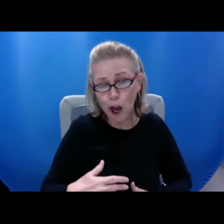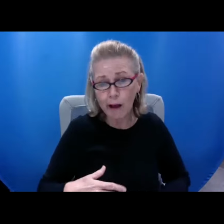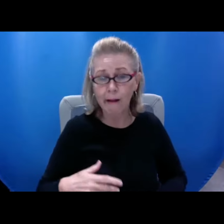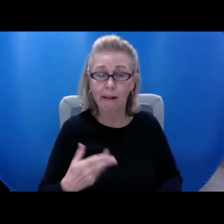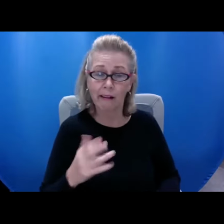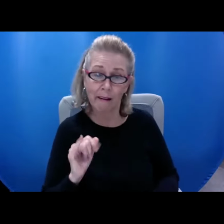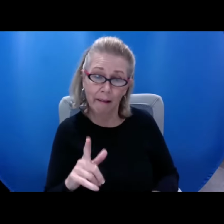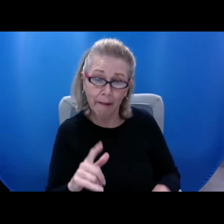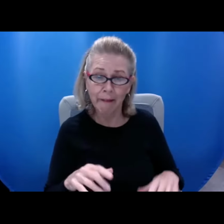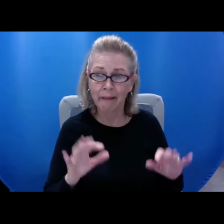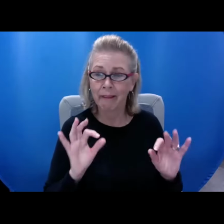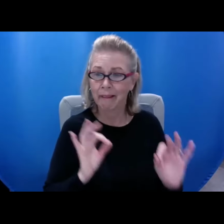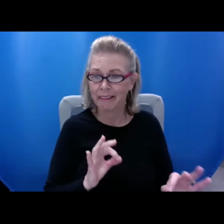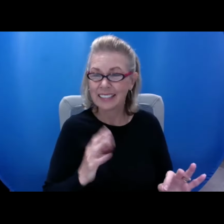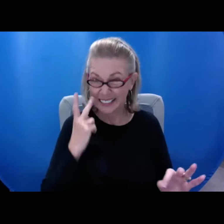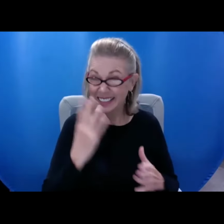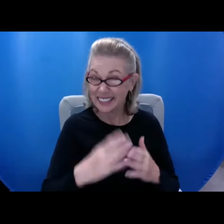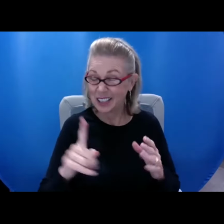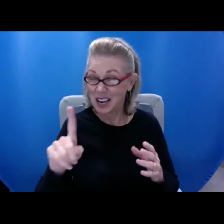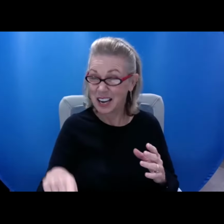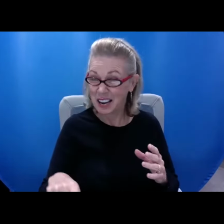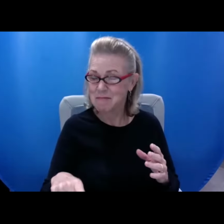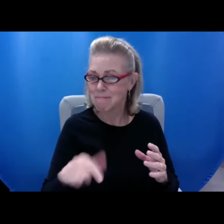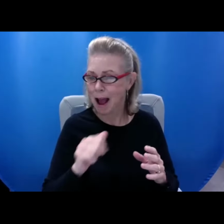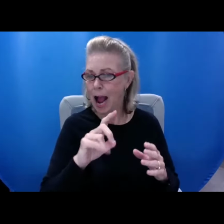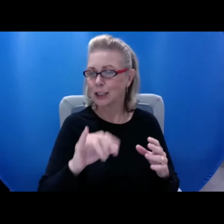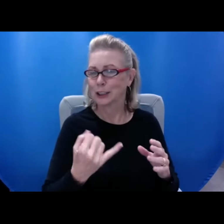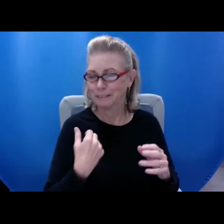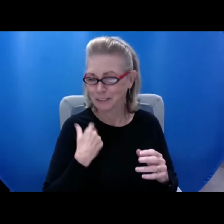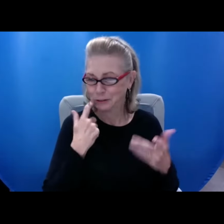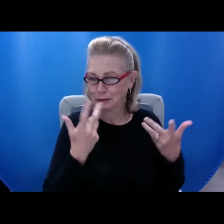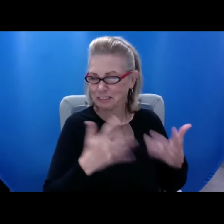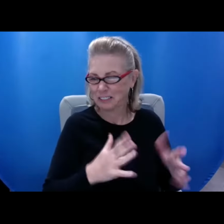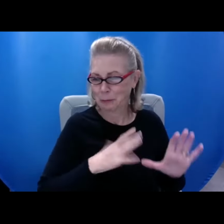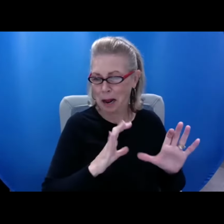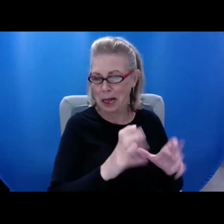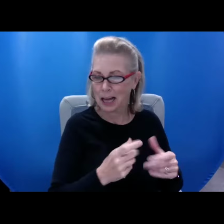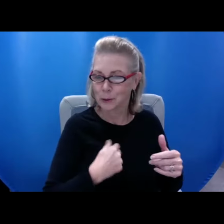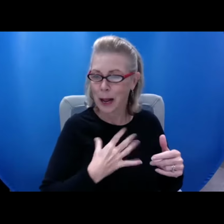Let's see, some adjectives. I just got out of teaching my class, so glad that you're excited